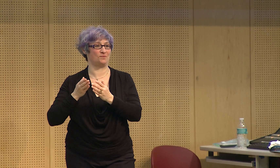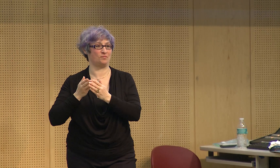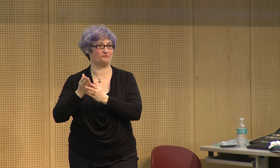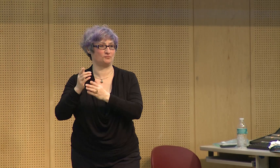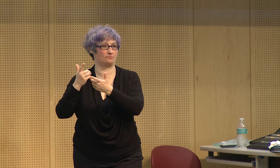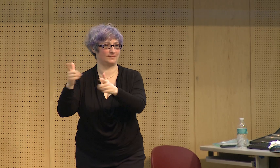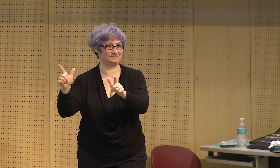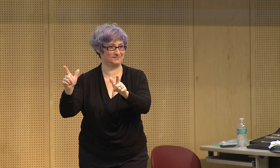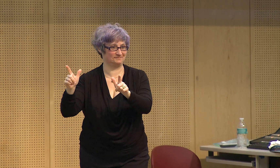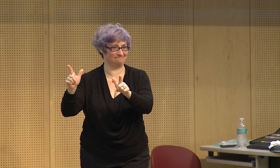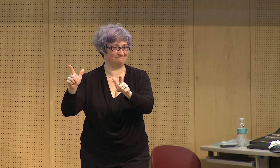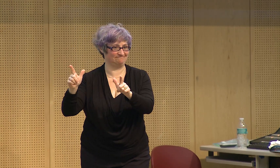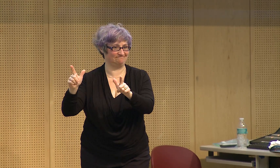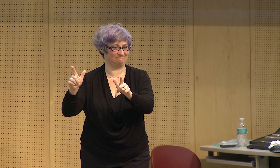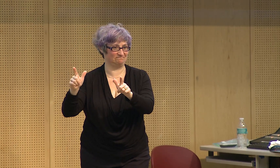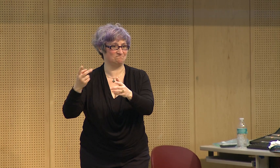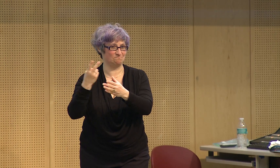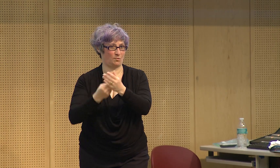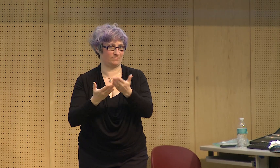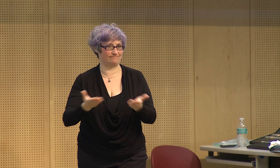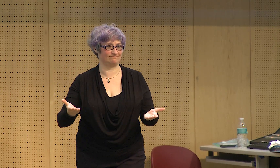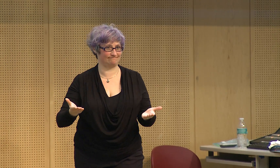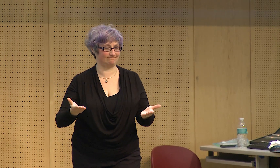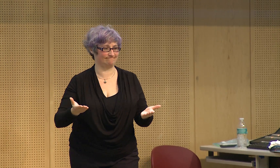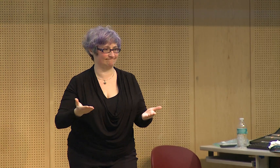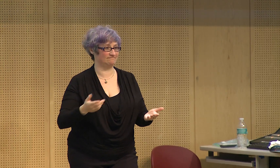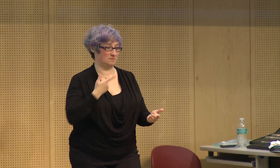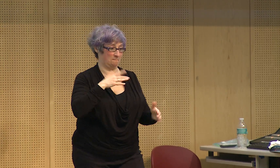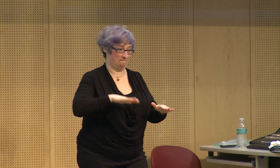and access to education through language.